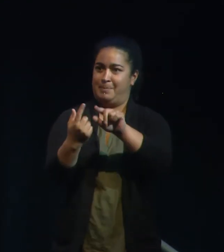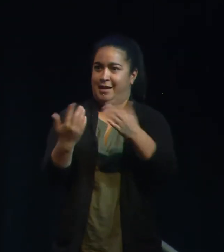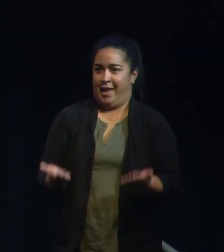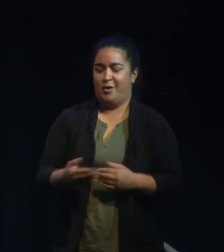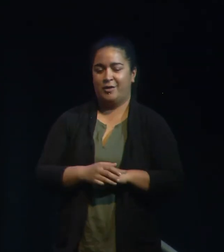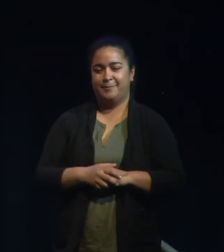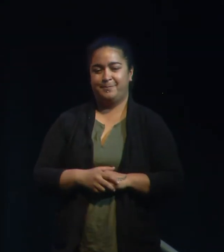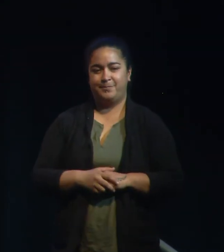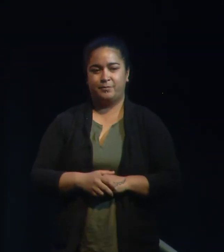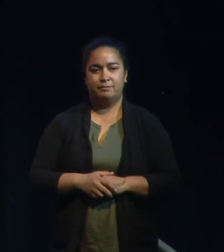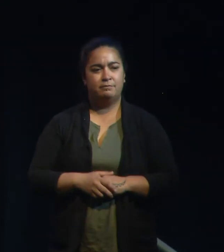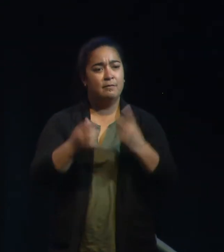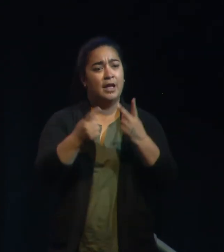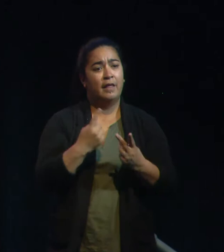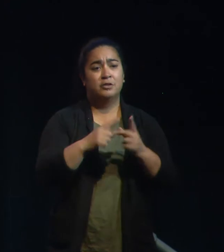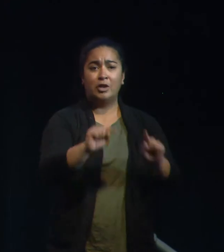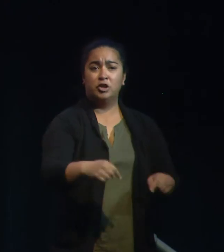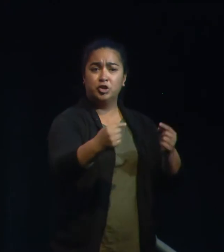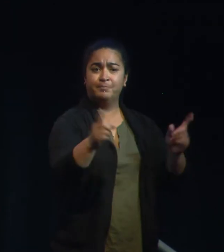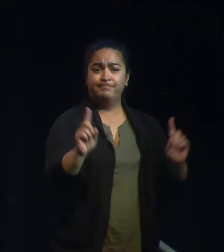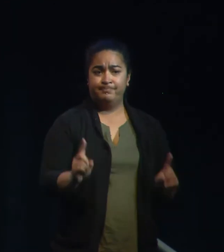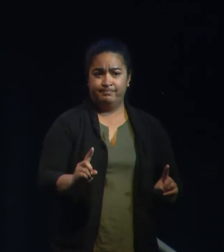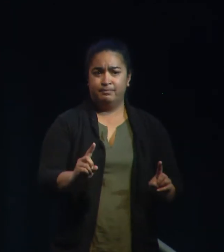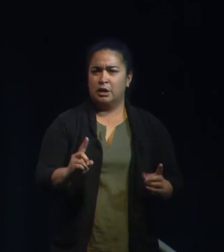One of the other challenges we had was just around collecting the demographics of who